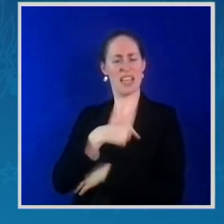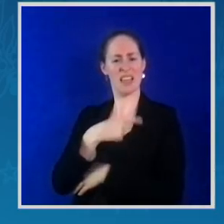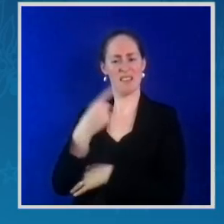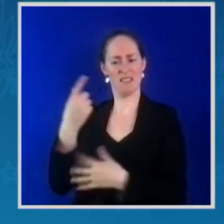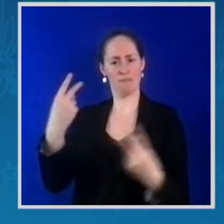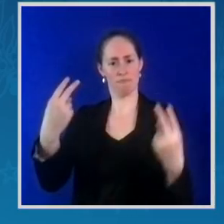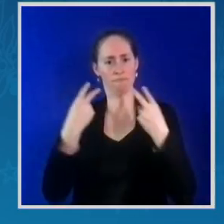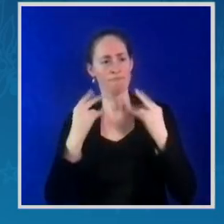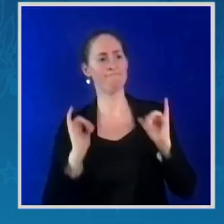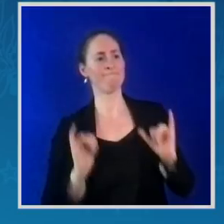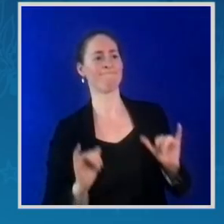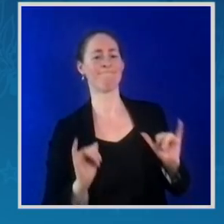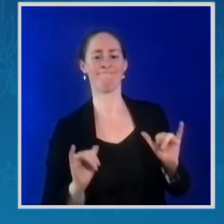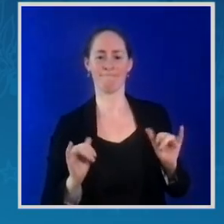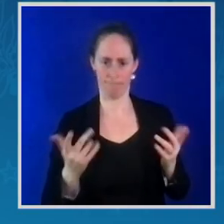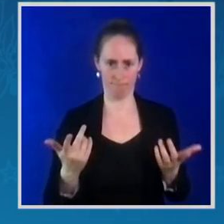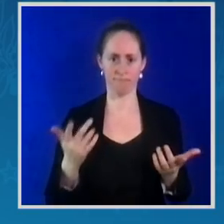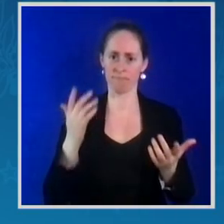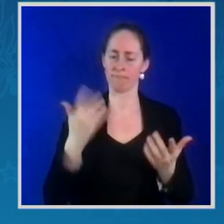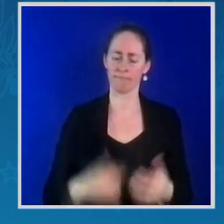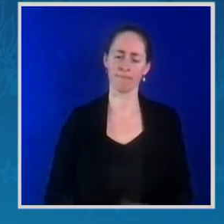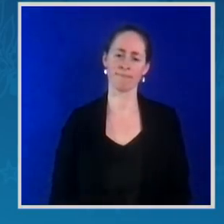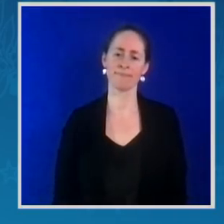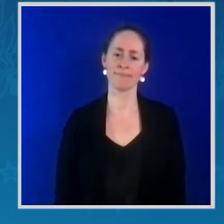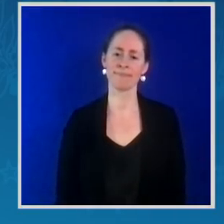Moderator: Thank you, everyone. Thank you, everyone.